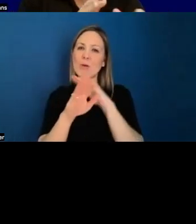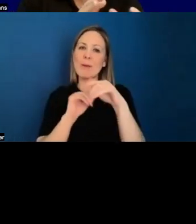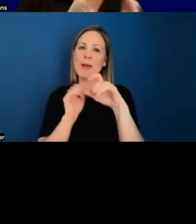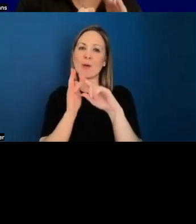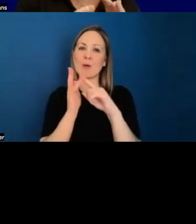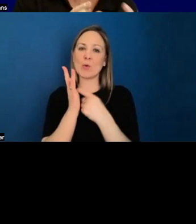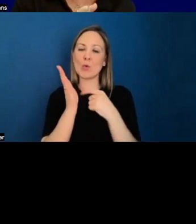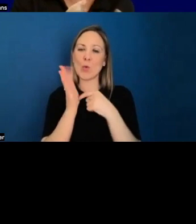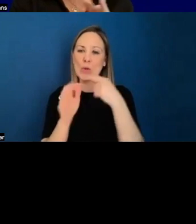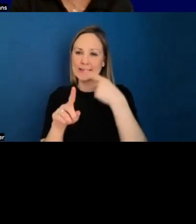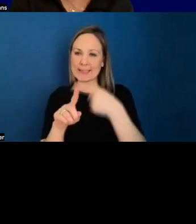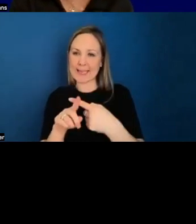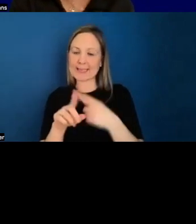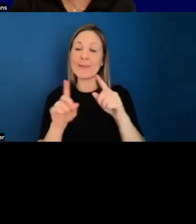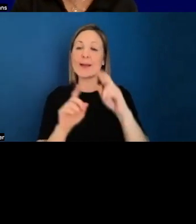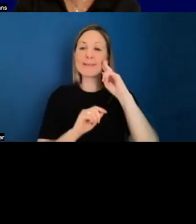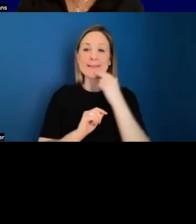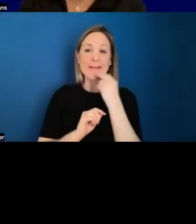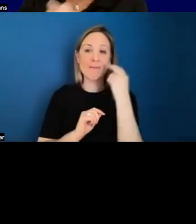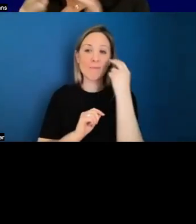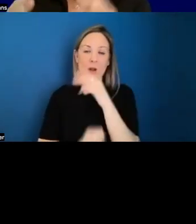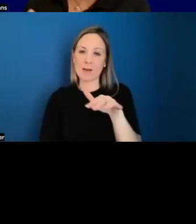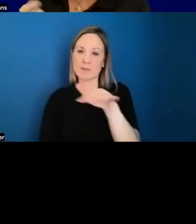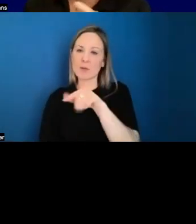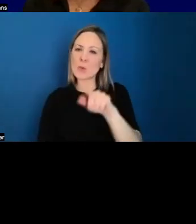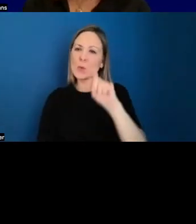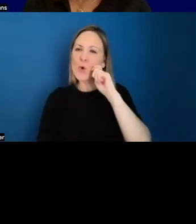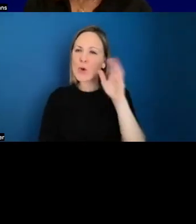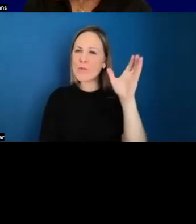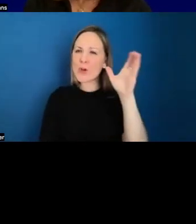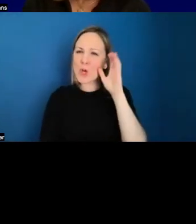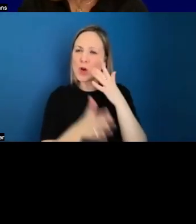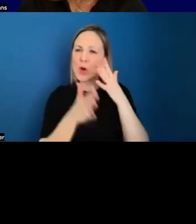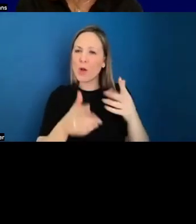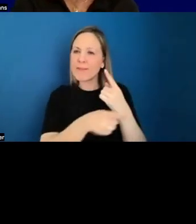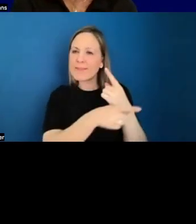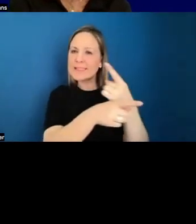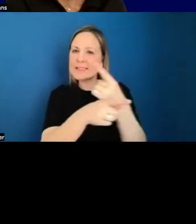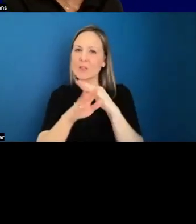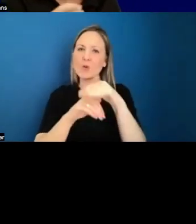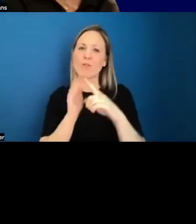deafblind field you would also have heard lots of discussion around the limbic system. So to